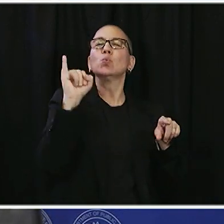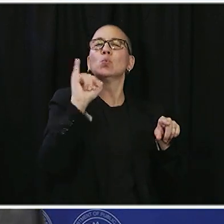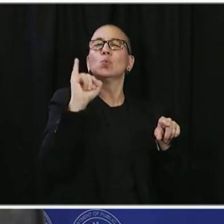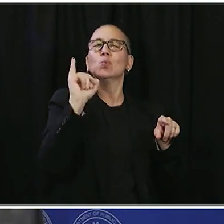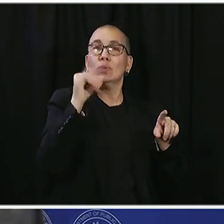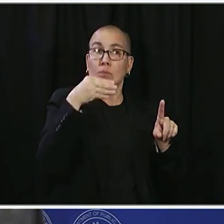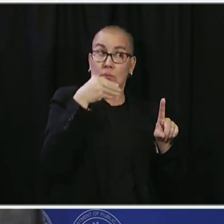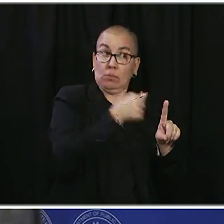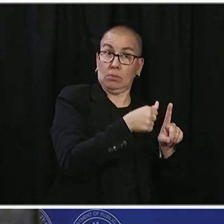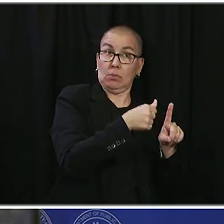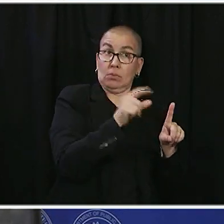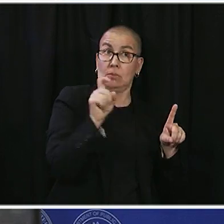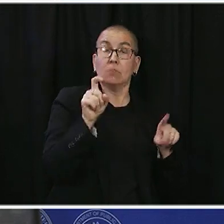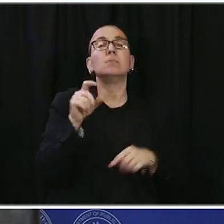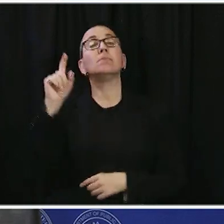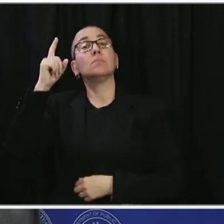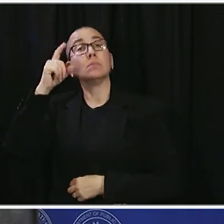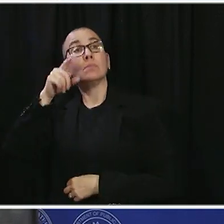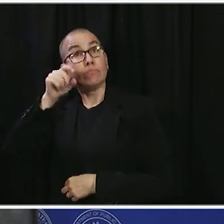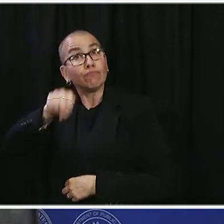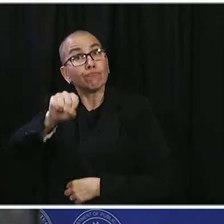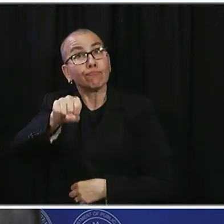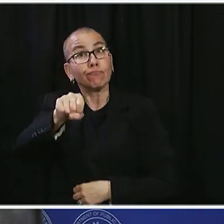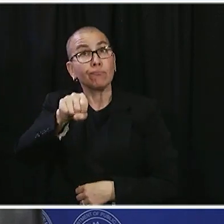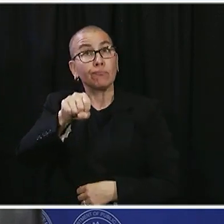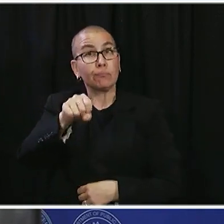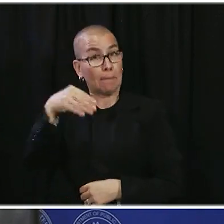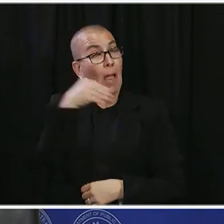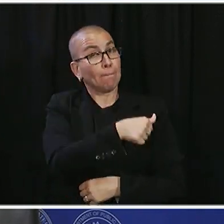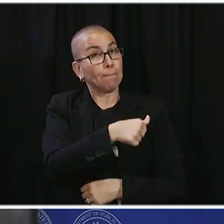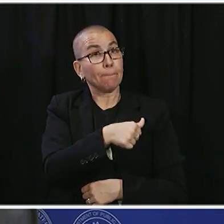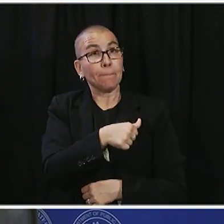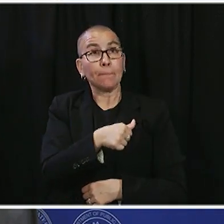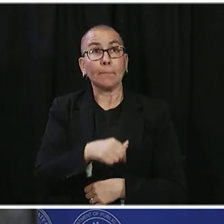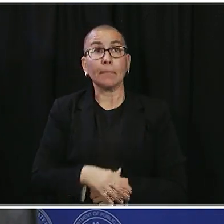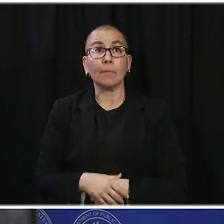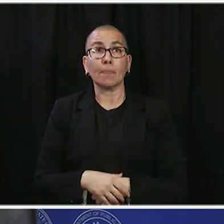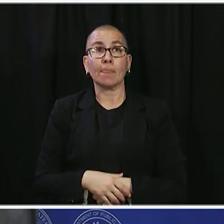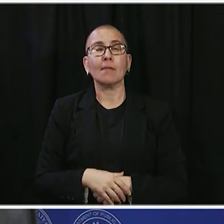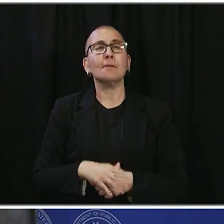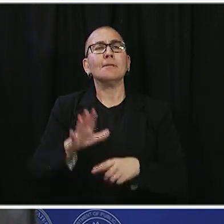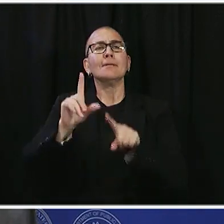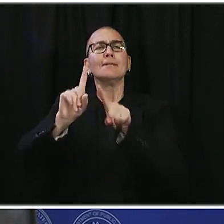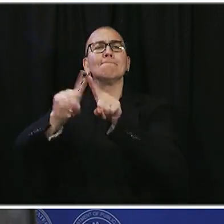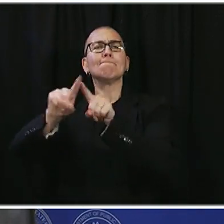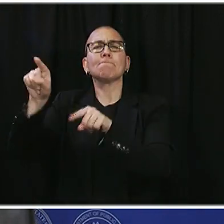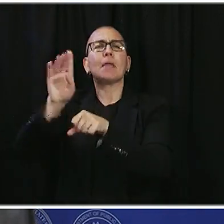≫ YEAH, SO IF YOU ARE AFFECTED BY COVID AND NEED TO LEAVE WORK, YOU ARE ELIGIBLE FOR UNEMPLOYMENT INSURANCE AND SHOULD APPLY IMMEDIATELY. DIFFERENT BUSINESSES HAVE